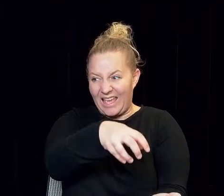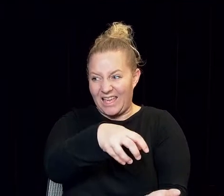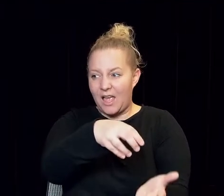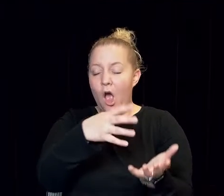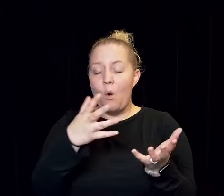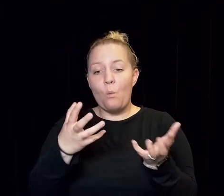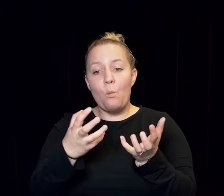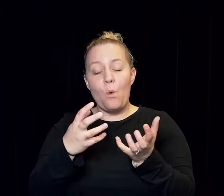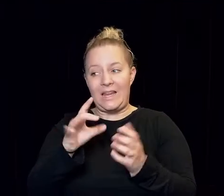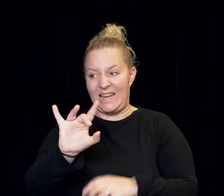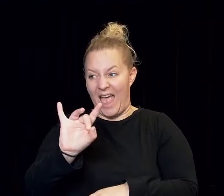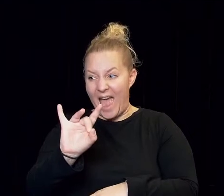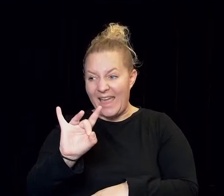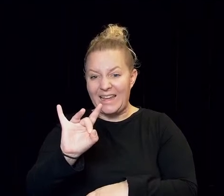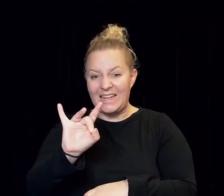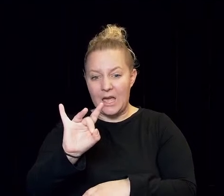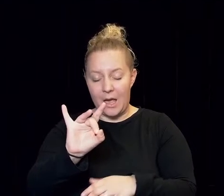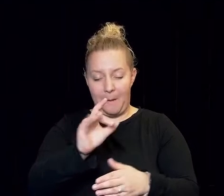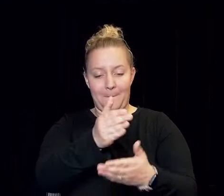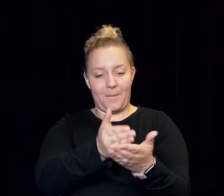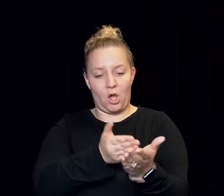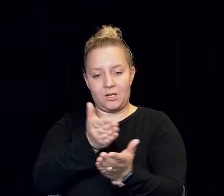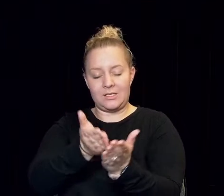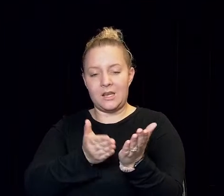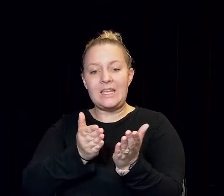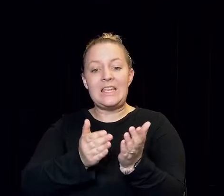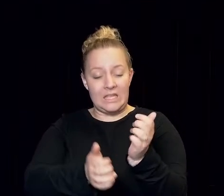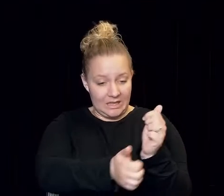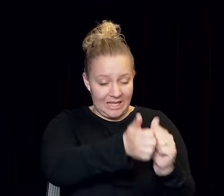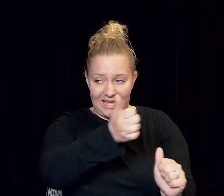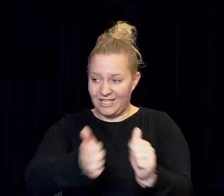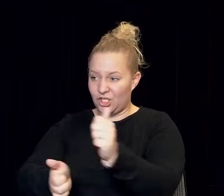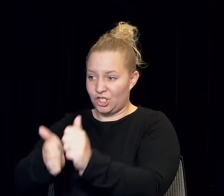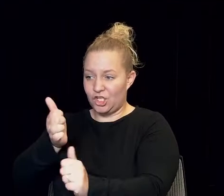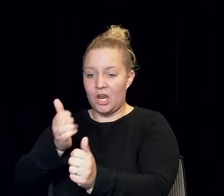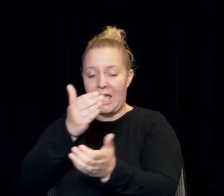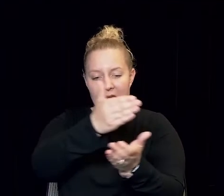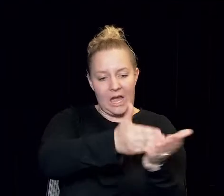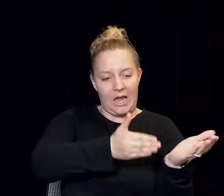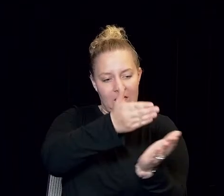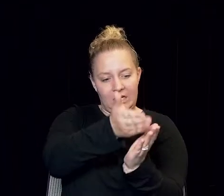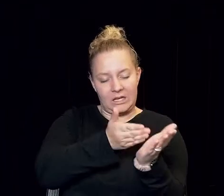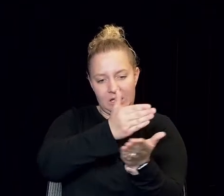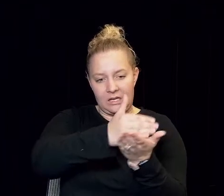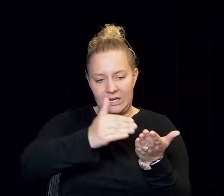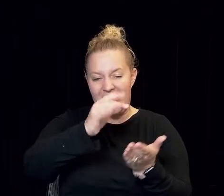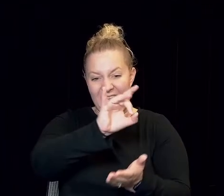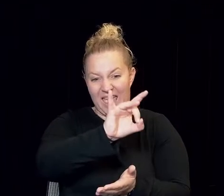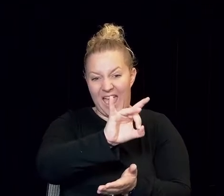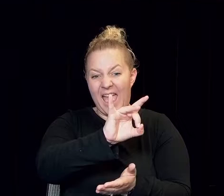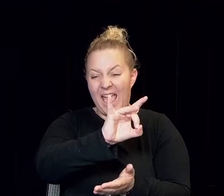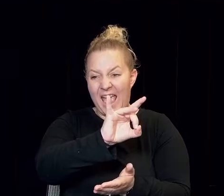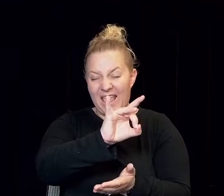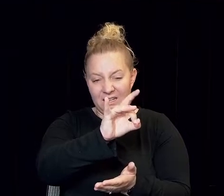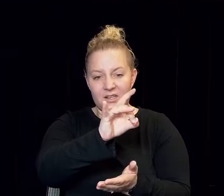in order to get those eighth pieces you're going to cut each one of these cakes into 8 pieces. Let's go ahead and cut it in half. Then I cut it in fourths.